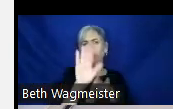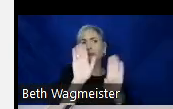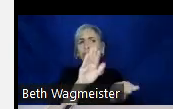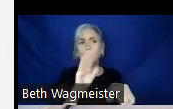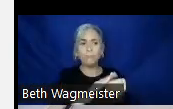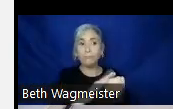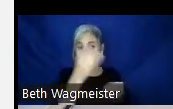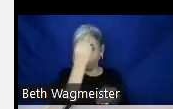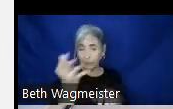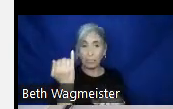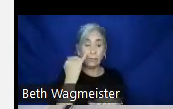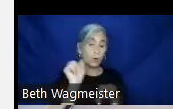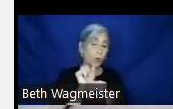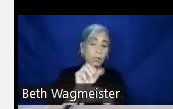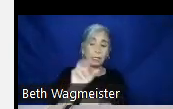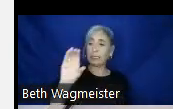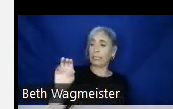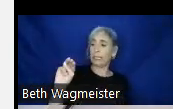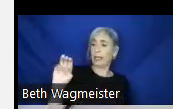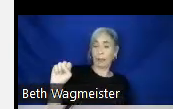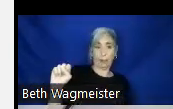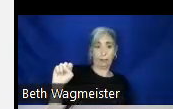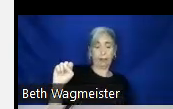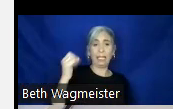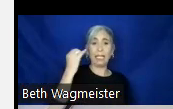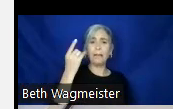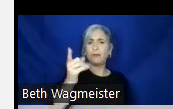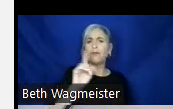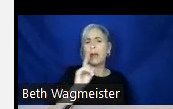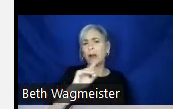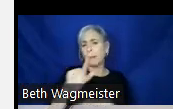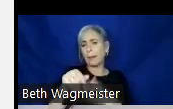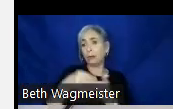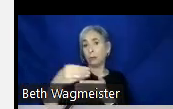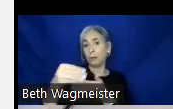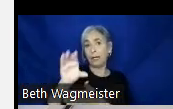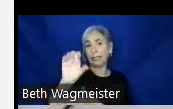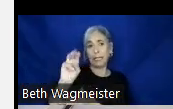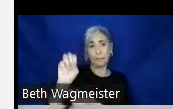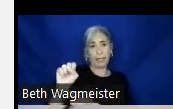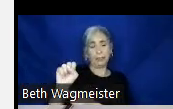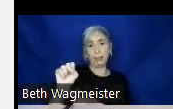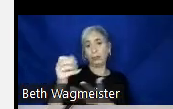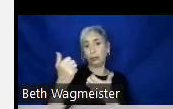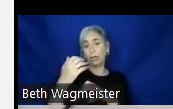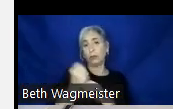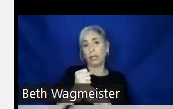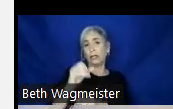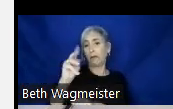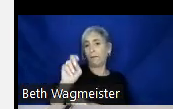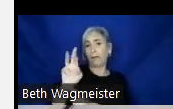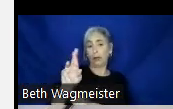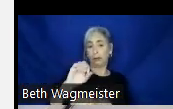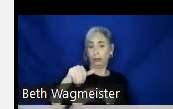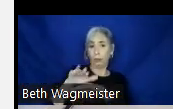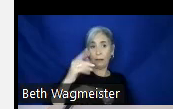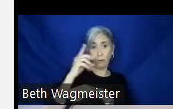If you work on a CMS or about to buy one, try to get your CMS vendor to submit to this list.